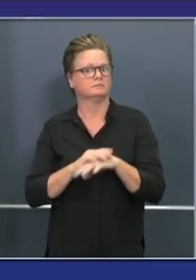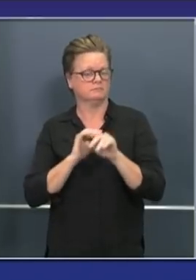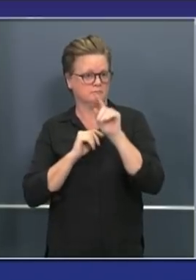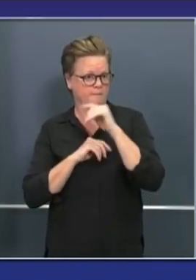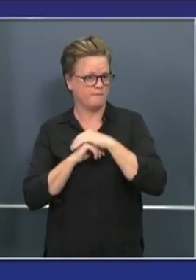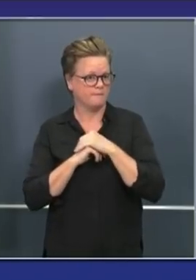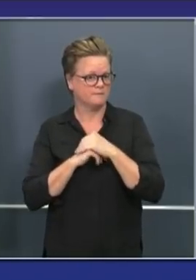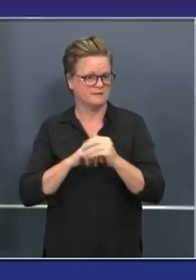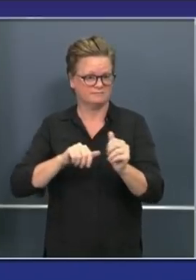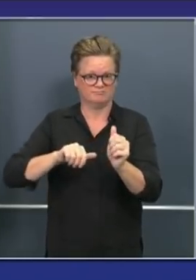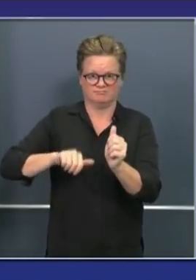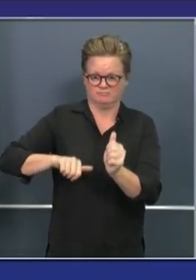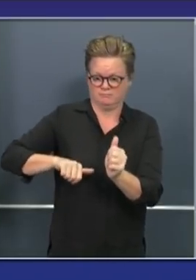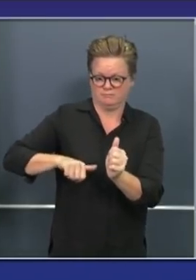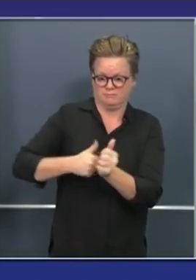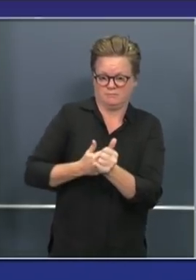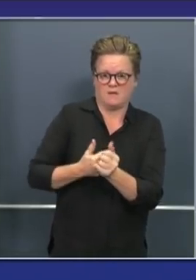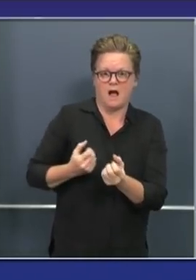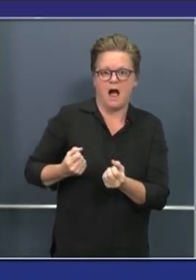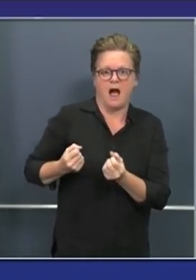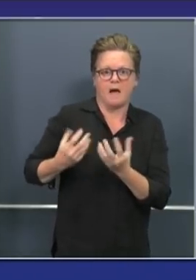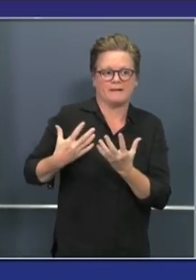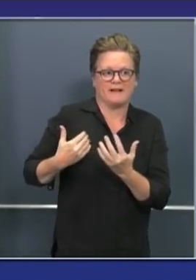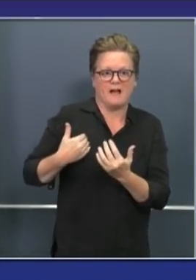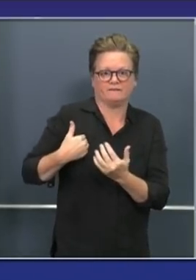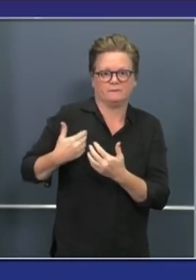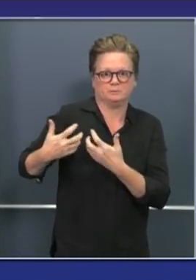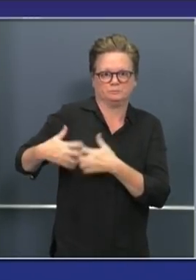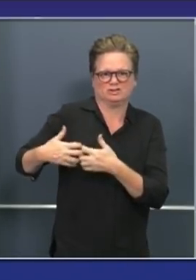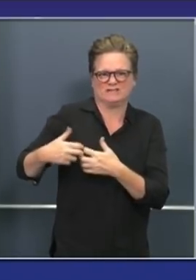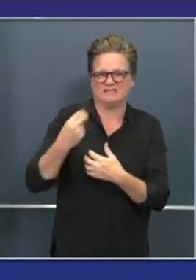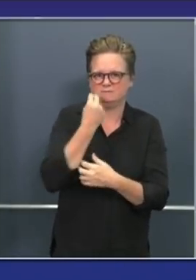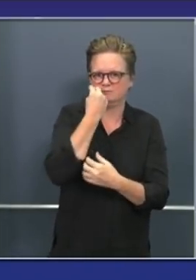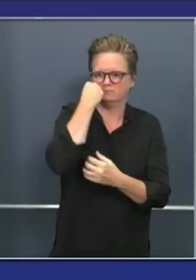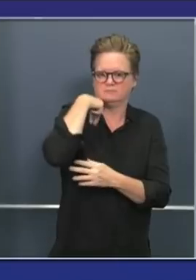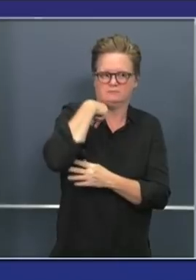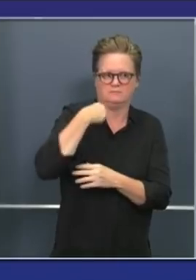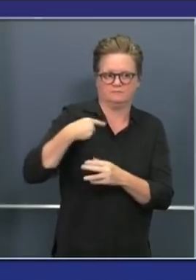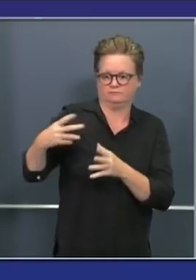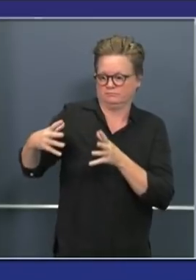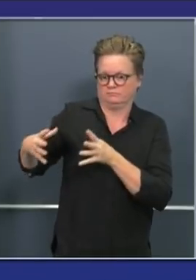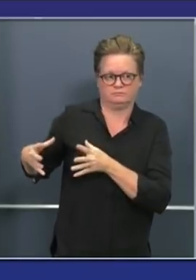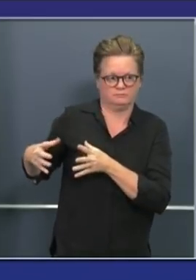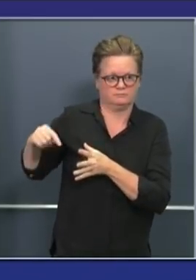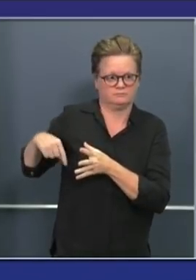VENTILATORS THAT EXIST IN OUR OWN CACHE. WE SENT TO FOUR STATES OUR VENTILATORS DURING THE ACUITY